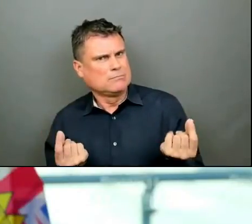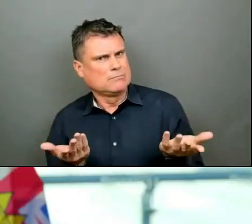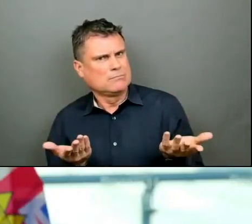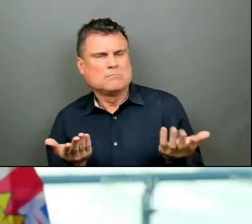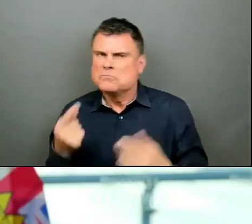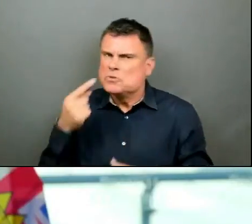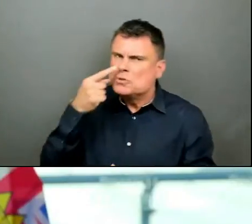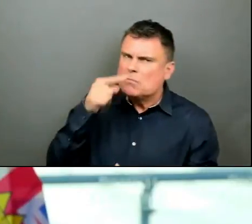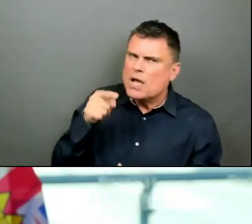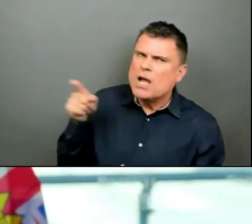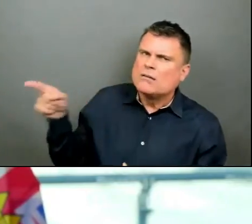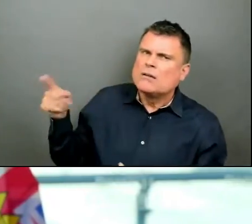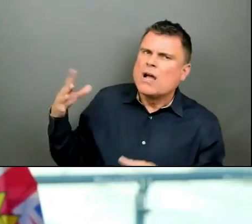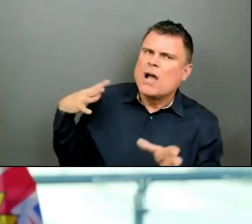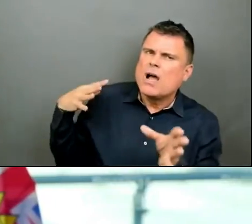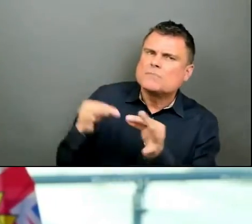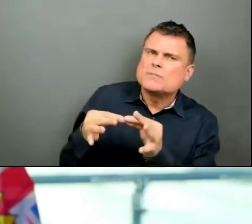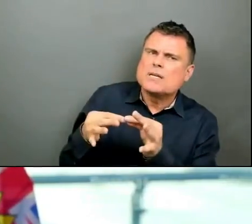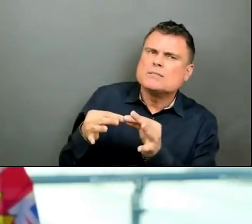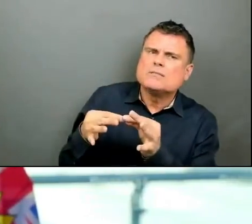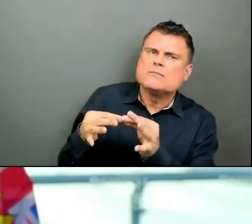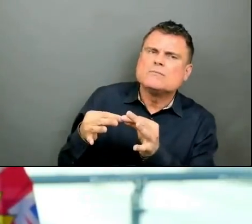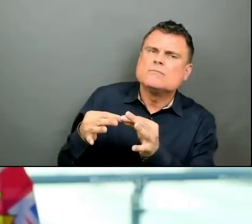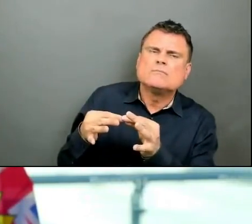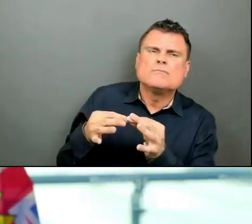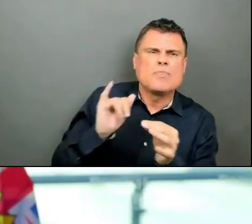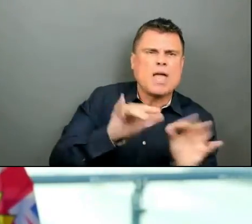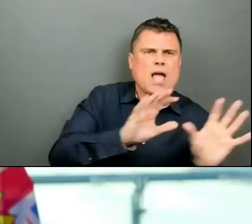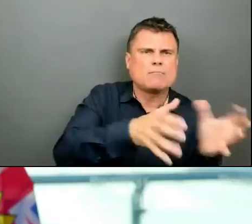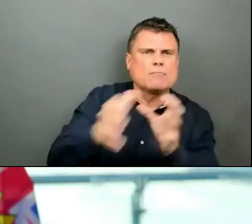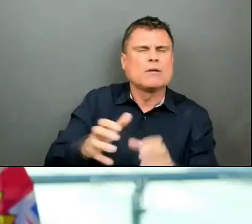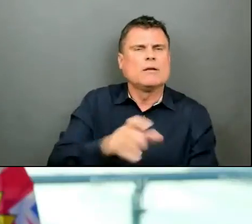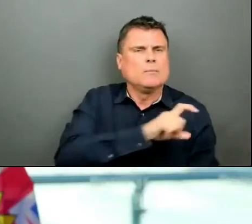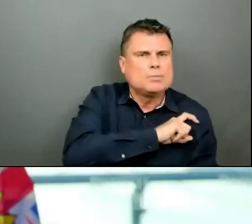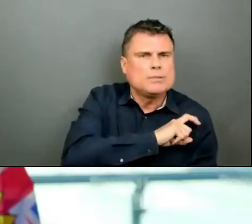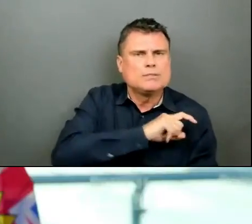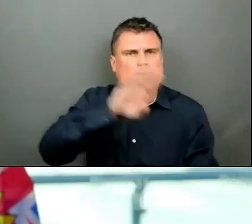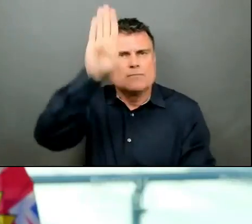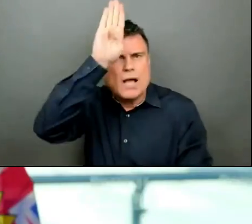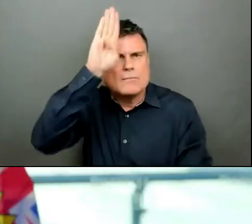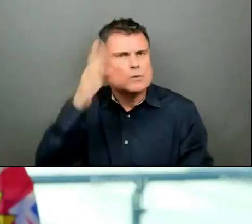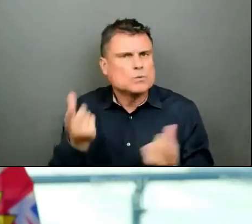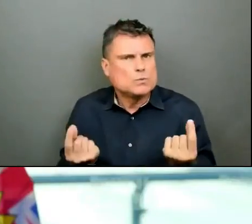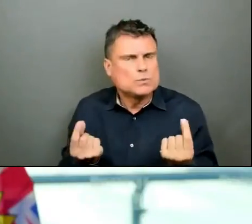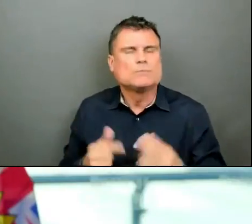I am wondering if you can give us an update on the plan for vaccinating these groups?